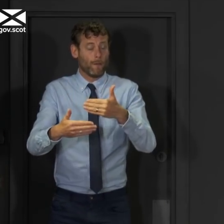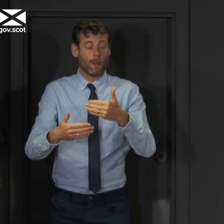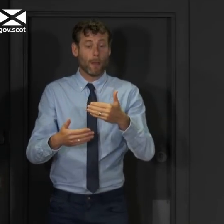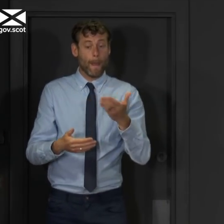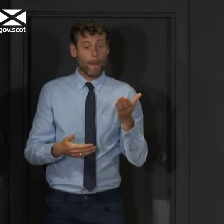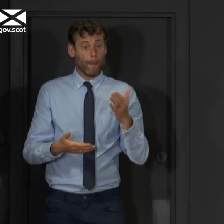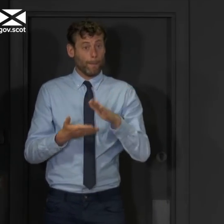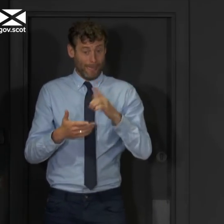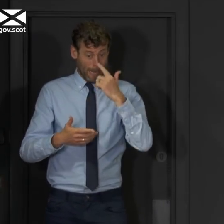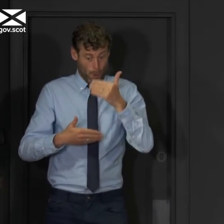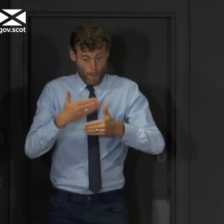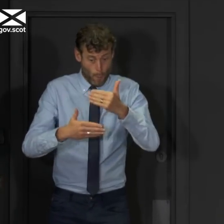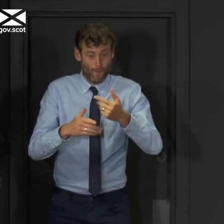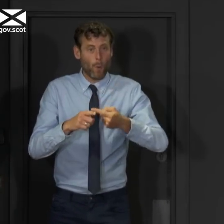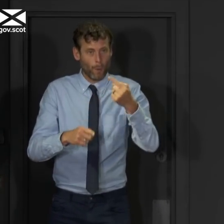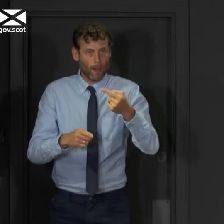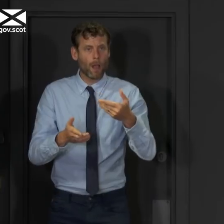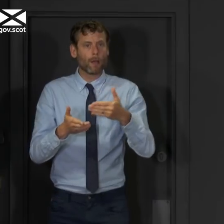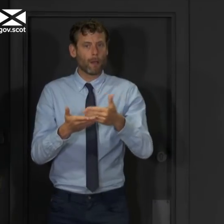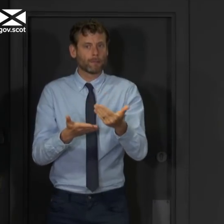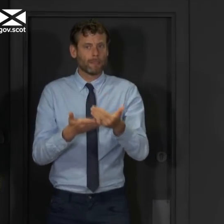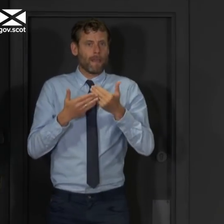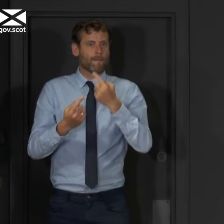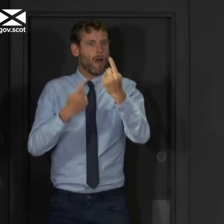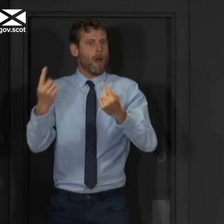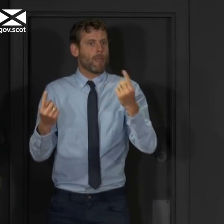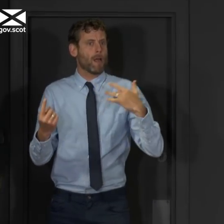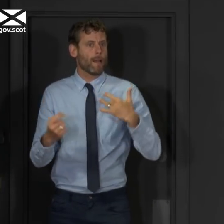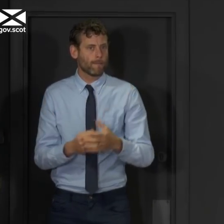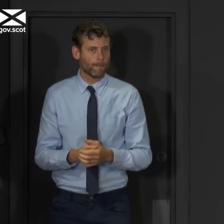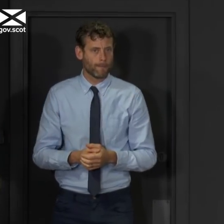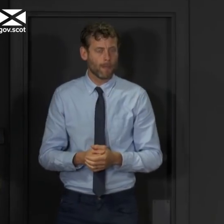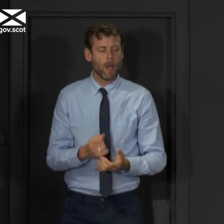bit more quickly, but more safely as well. The final point I want to make before we move